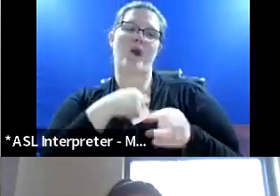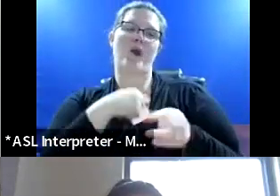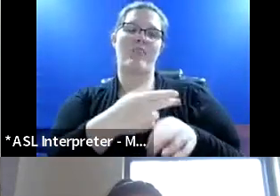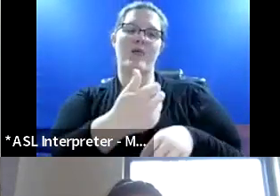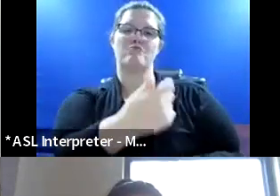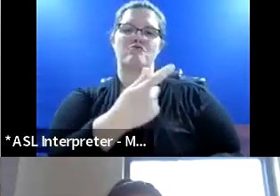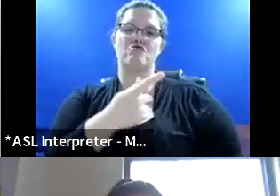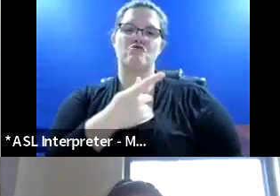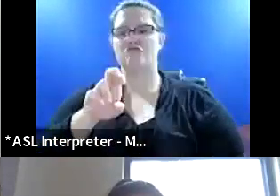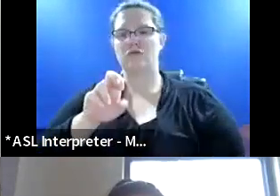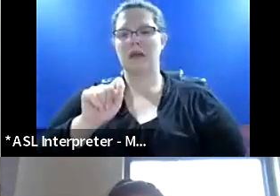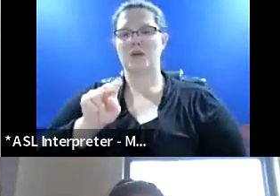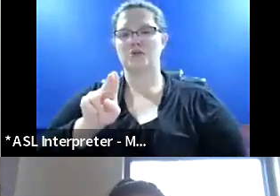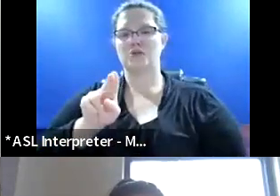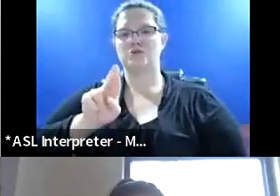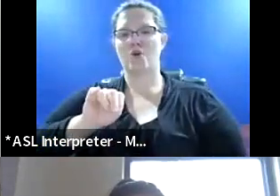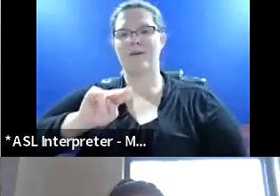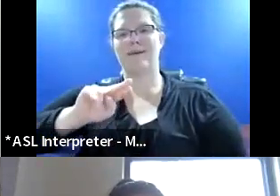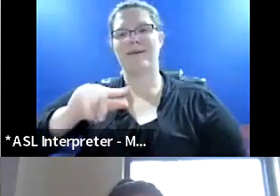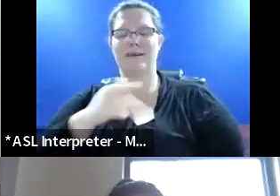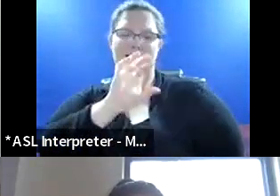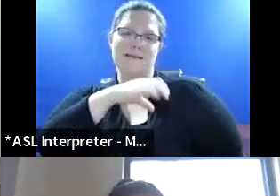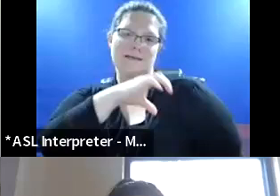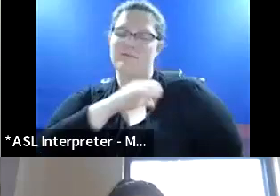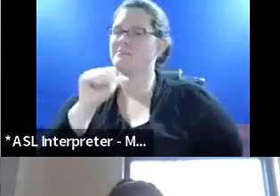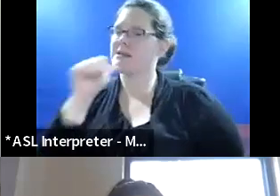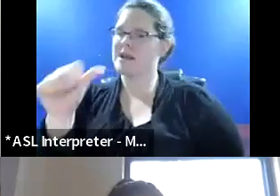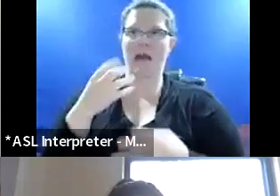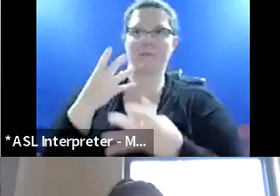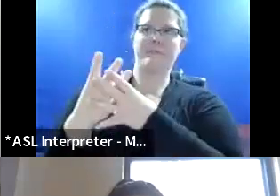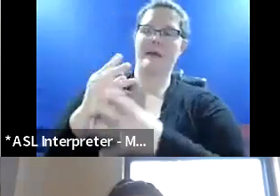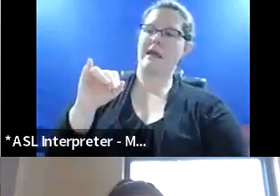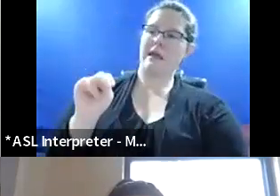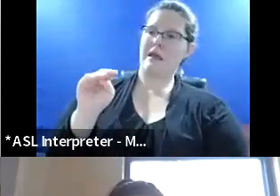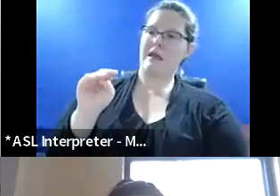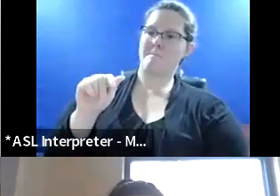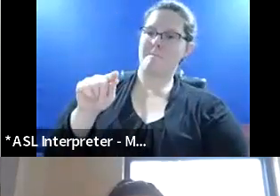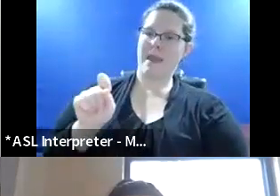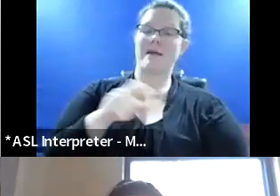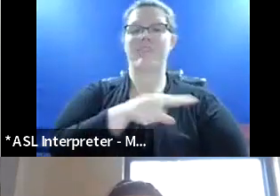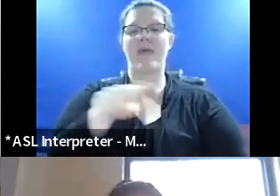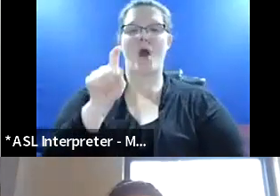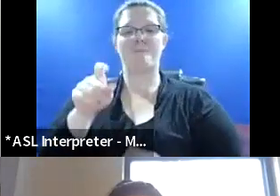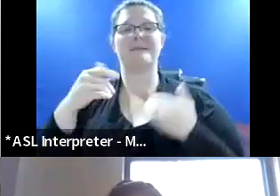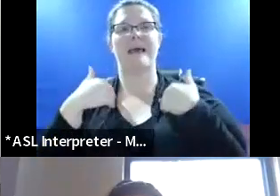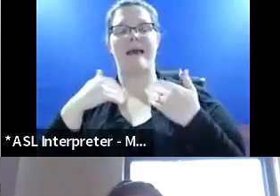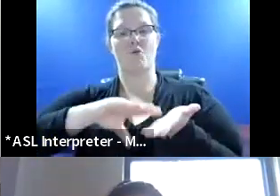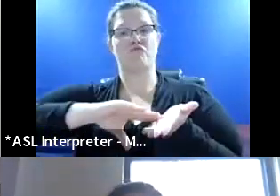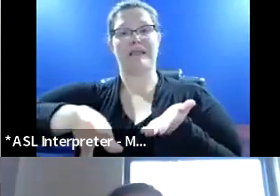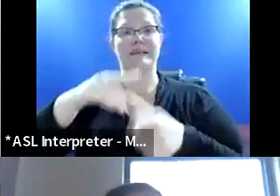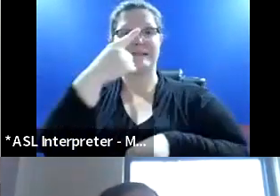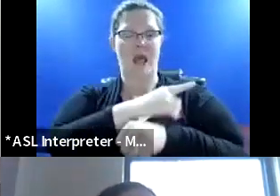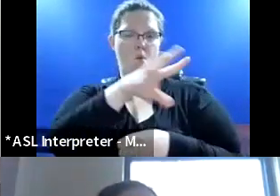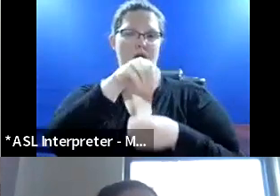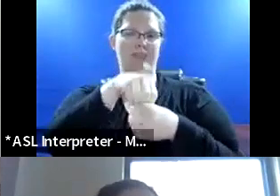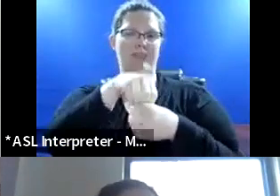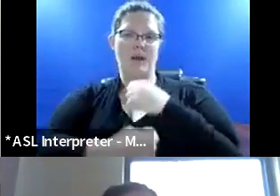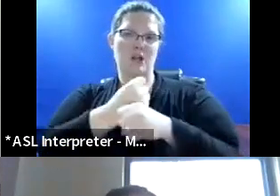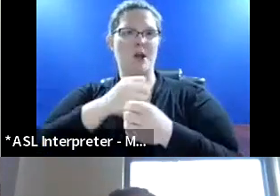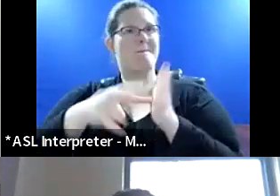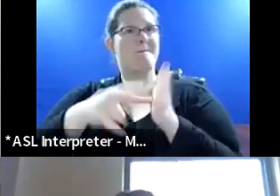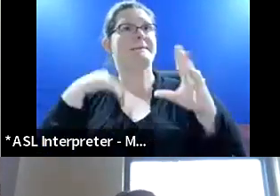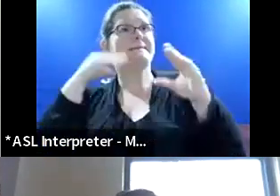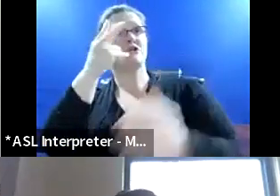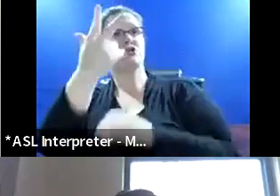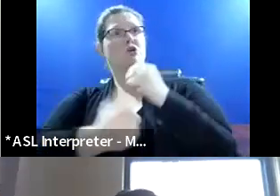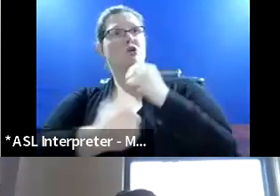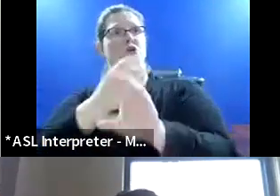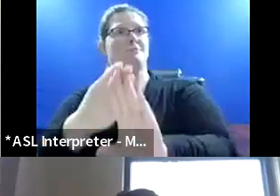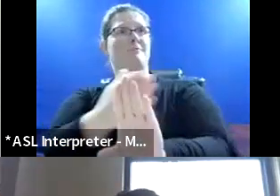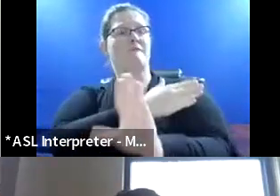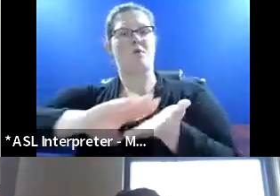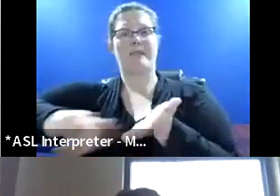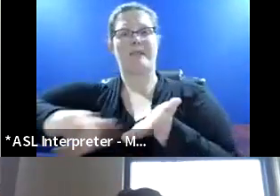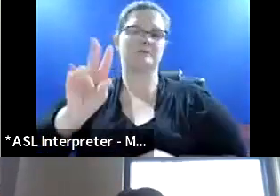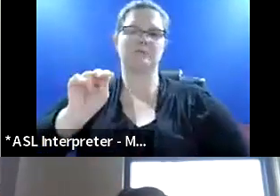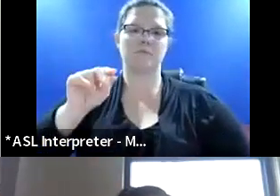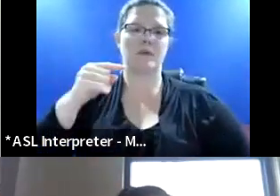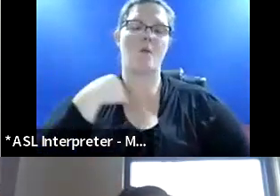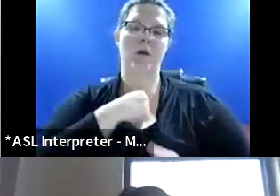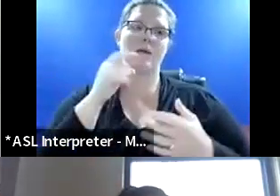WE'VE ONLY DONE MEN SO FAR. OUR GOAL IS TO DO A WOMEN'S PRISON IN THE NEXT COUPLE OF MONTHS BUT FOR SOME REASON THE WOMEN'S PRISONERS WERE NOT AS RECEPTIVE TO THIS. THIS IS A VOLUNTARY COURSE AND THEY WOULD ADVERTISE THE OPPORTUNITY AND THE INMATES WOULD SIGN UP.